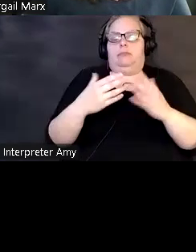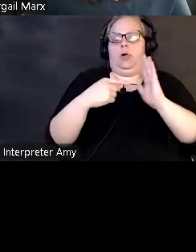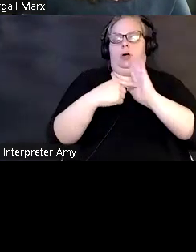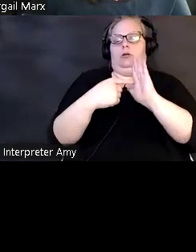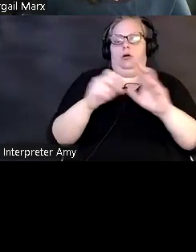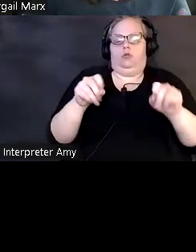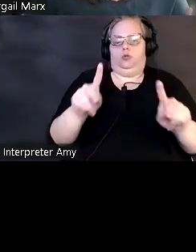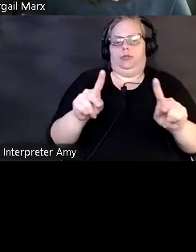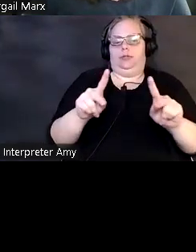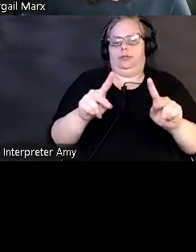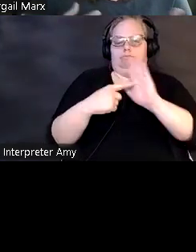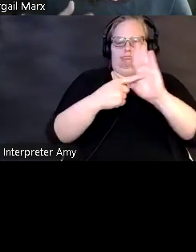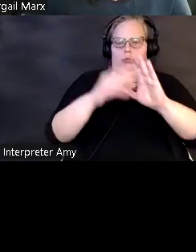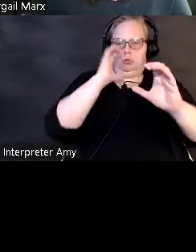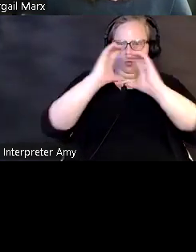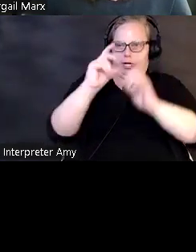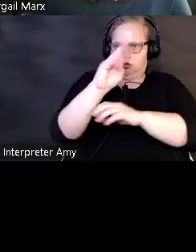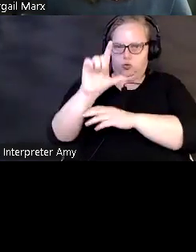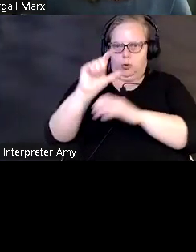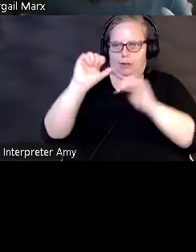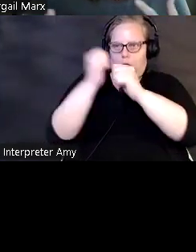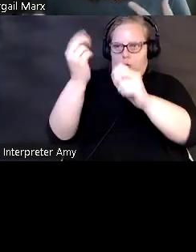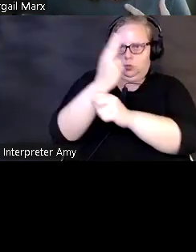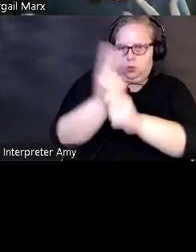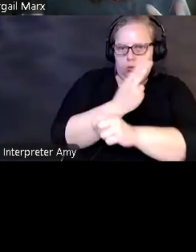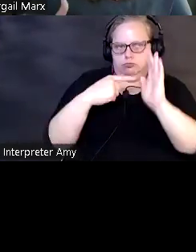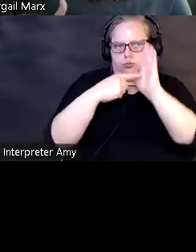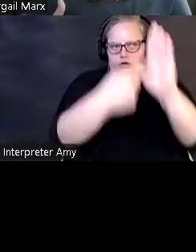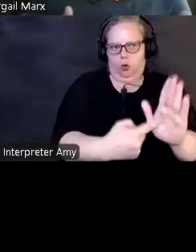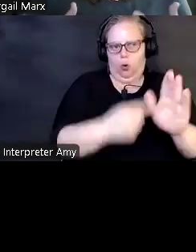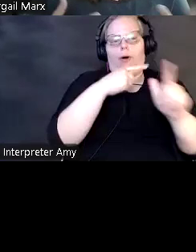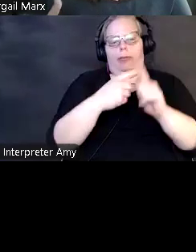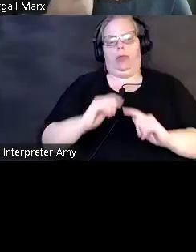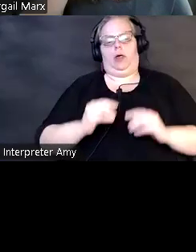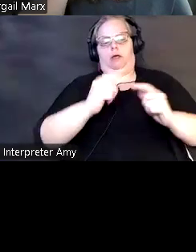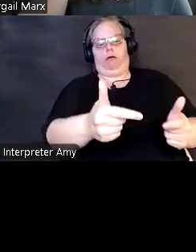communication system or tool can be used, and then we're observing how the child or the individual